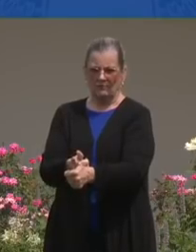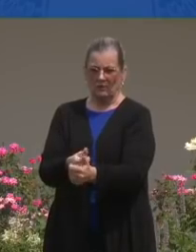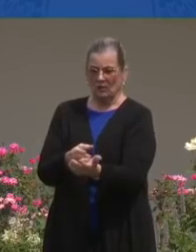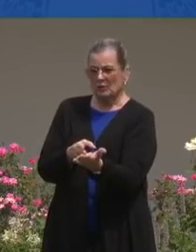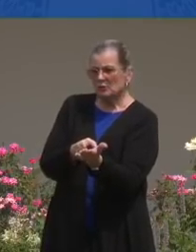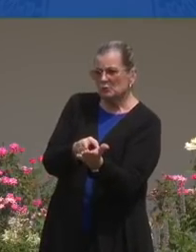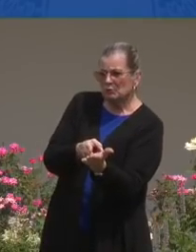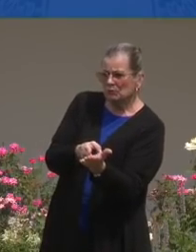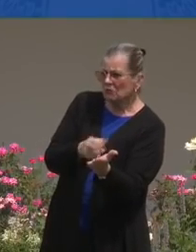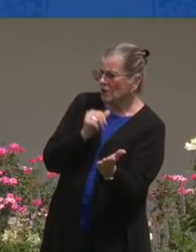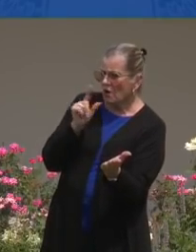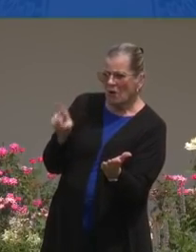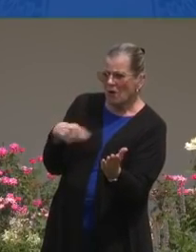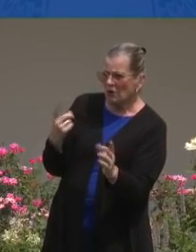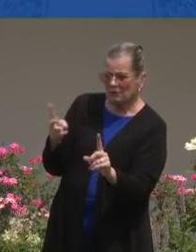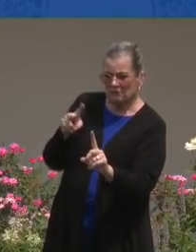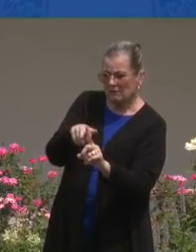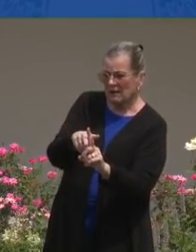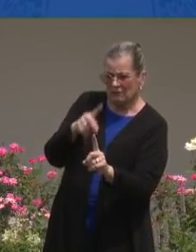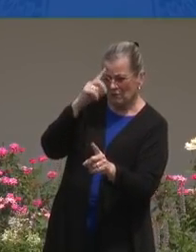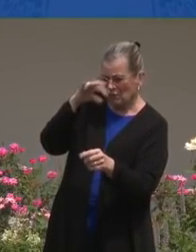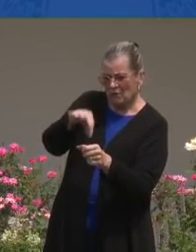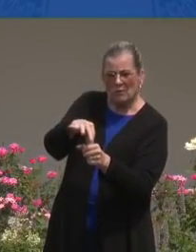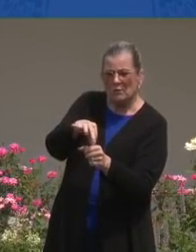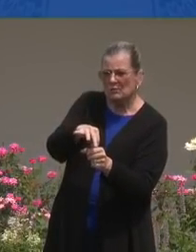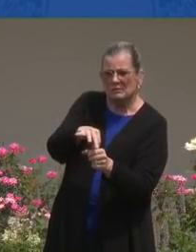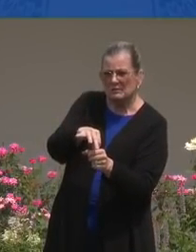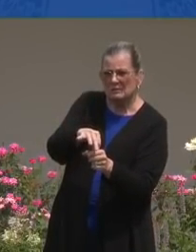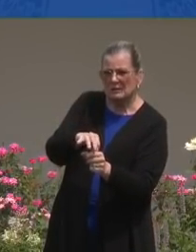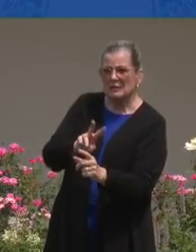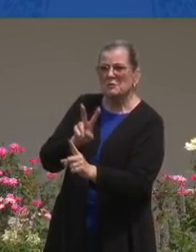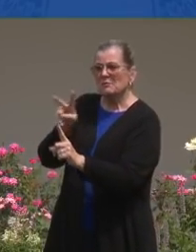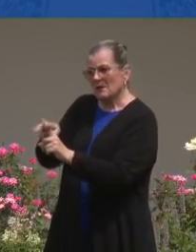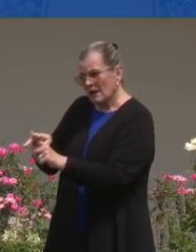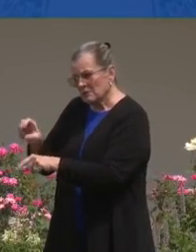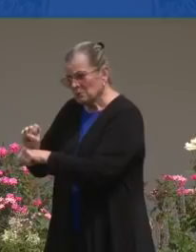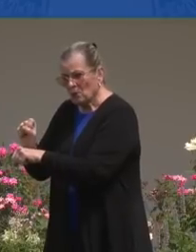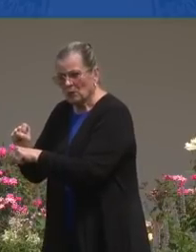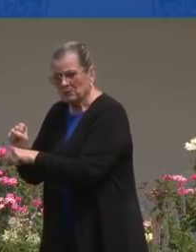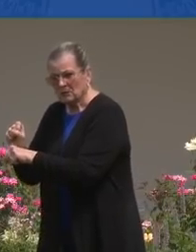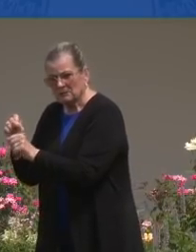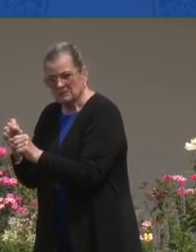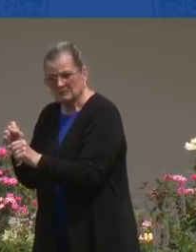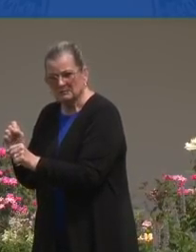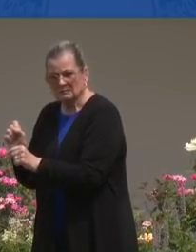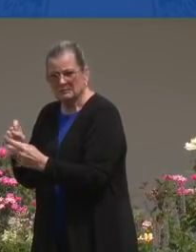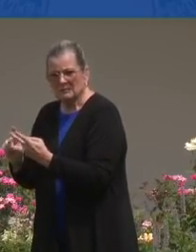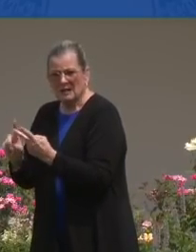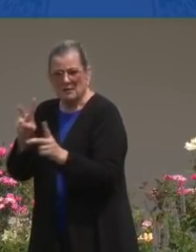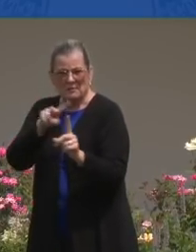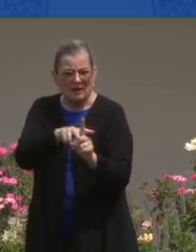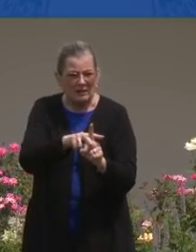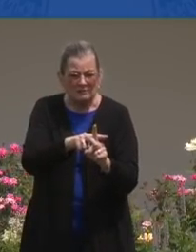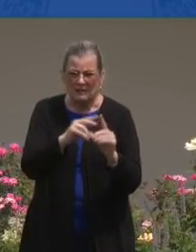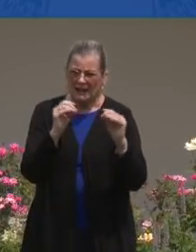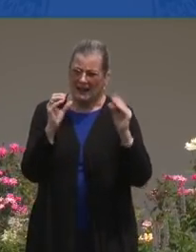then it is also about employment. It is about an education, starting with pre-K.